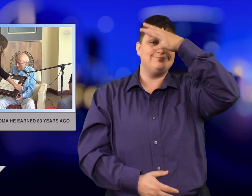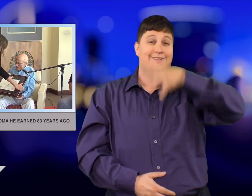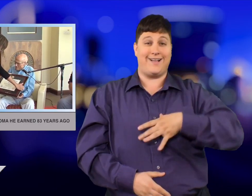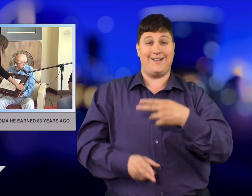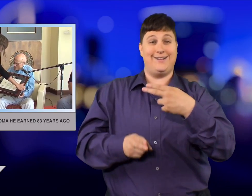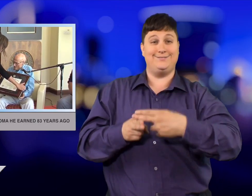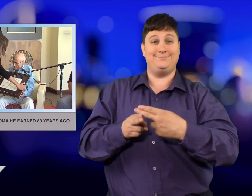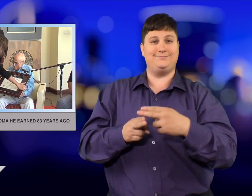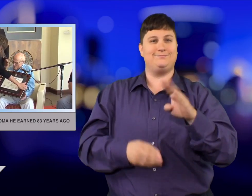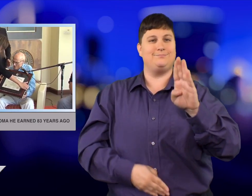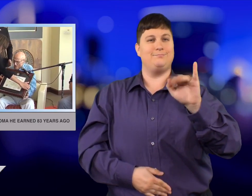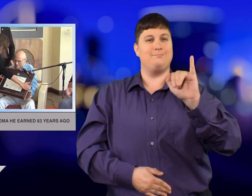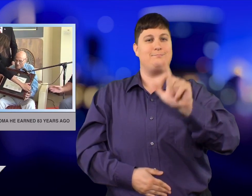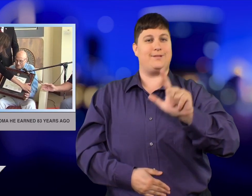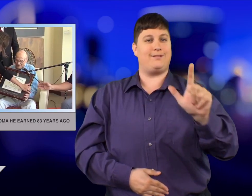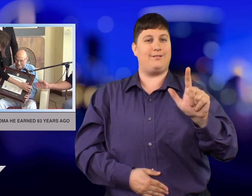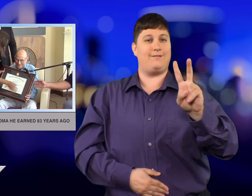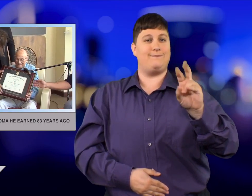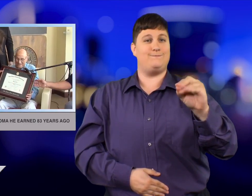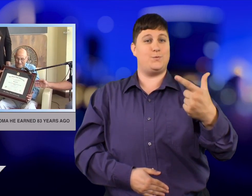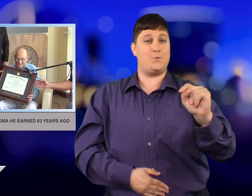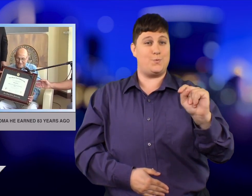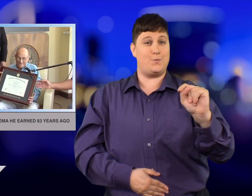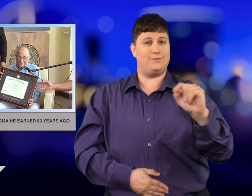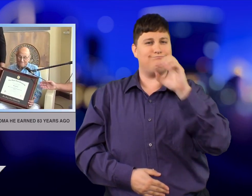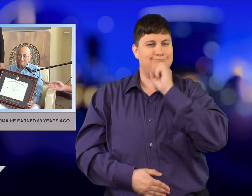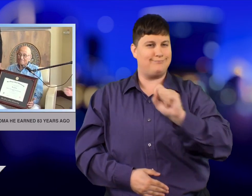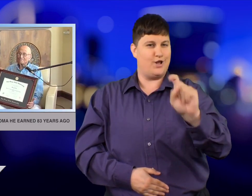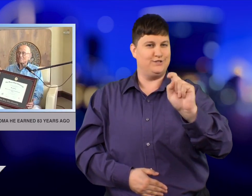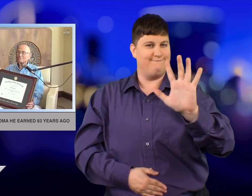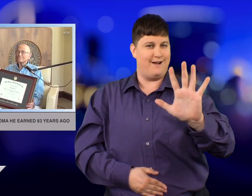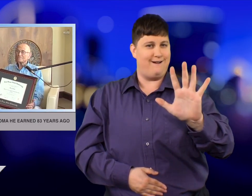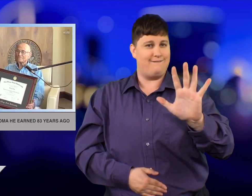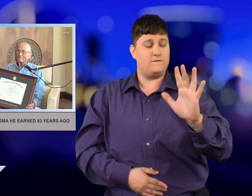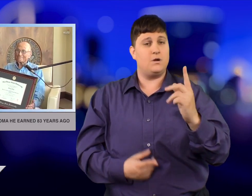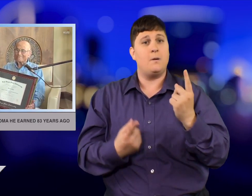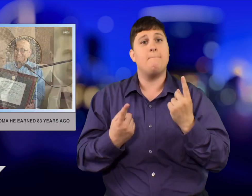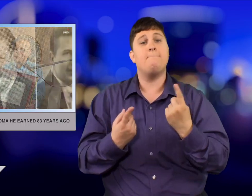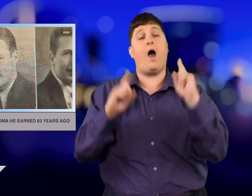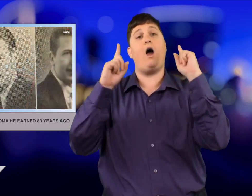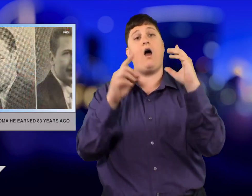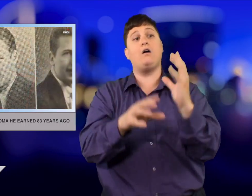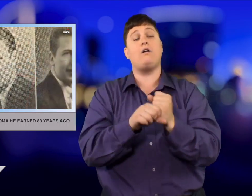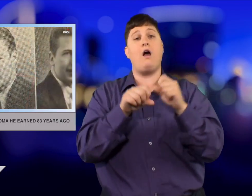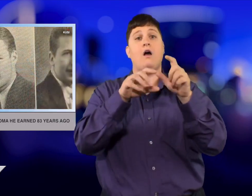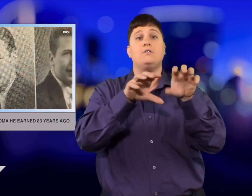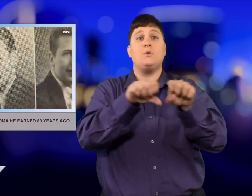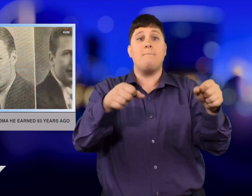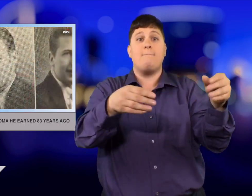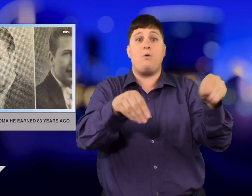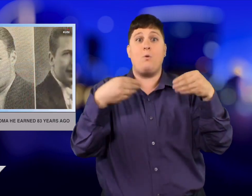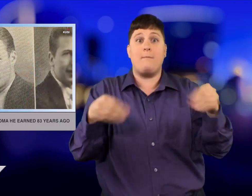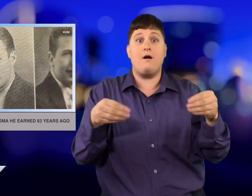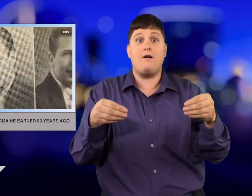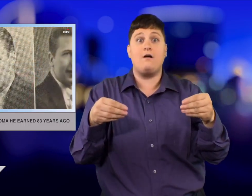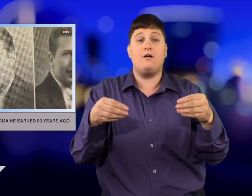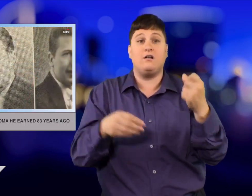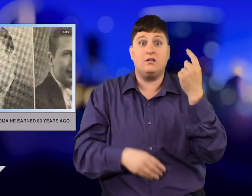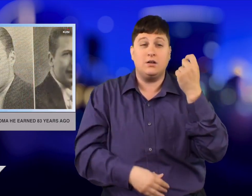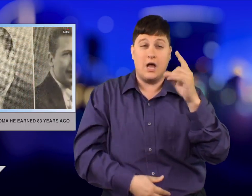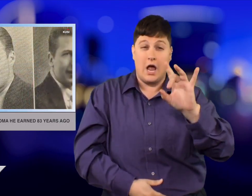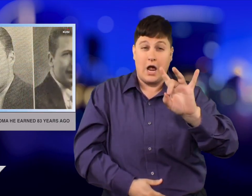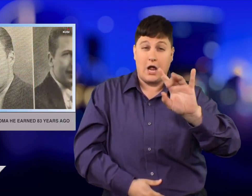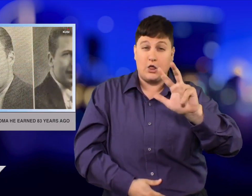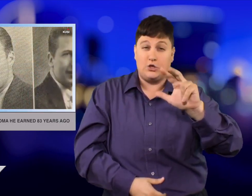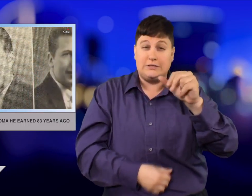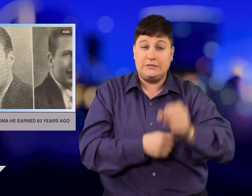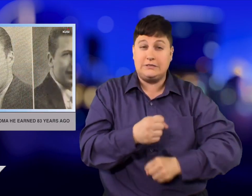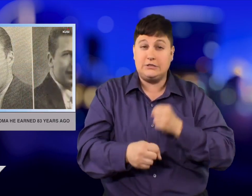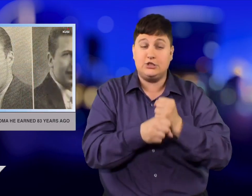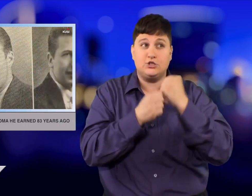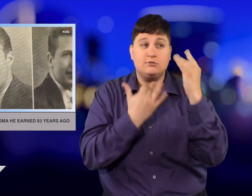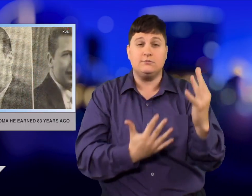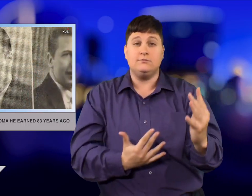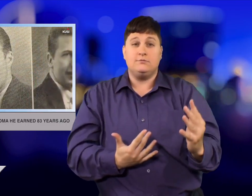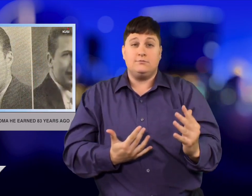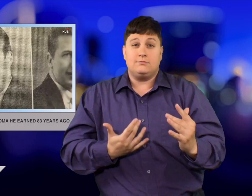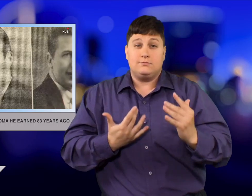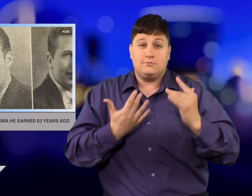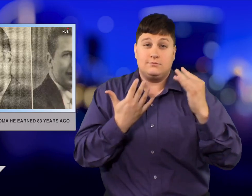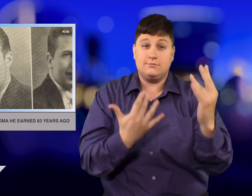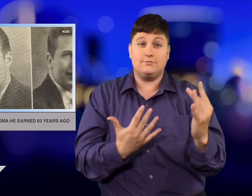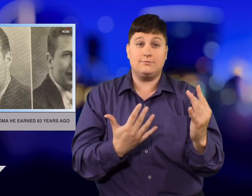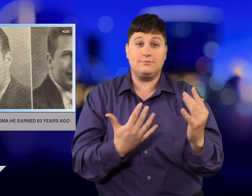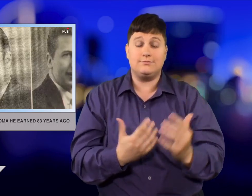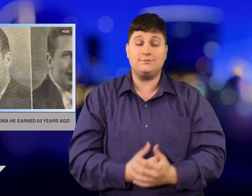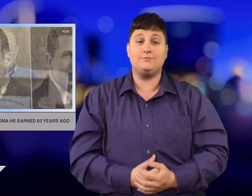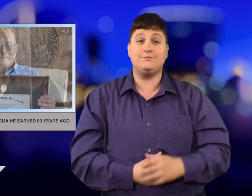One-hundred-five year-old Bill Vogt just received a diploma he earned 83 years ago.